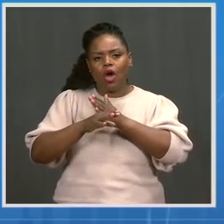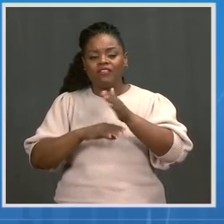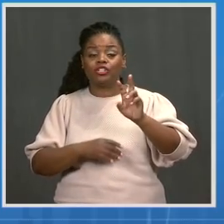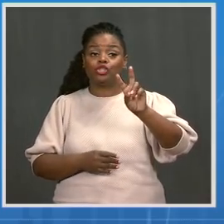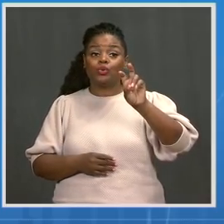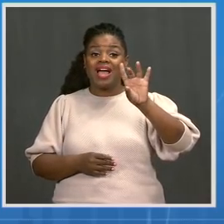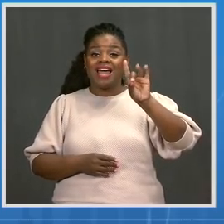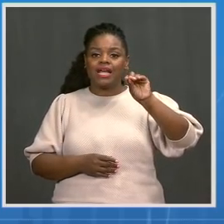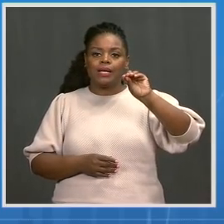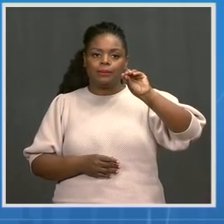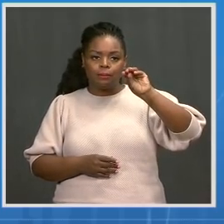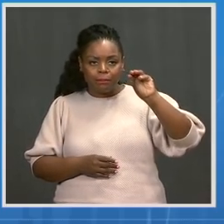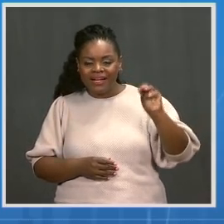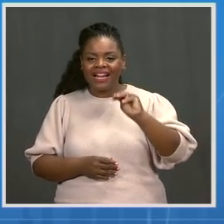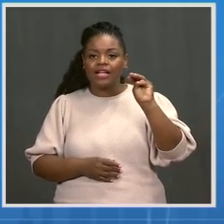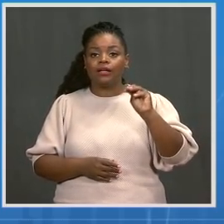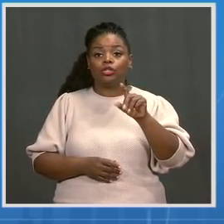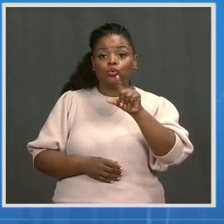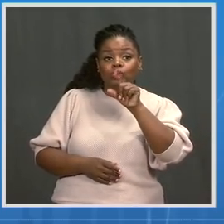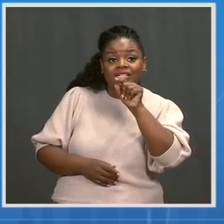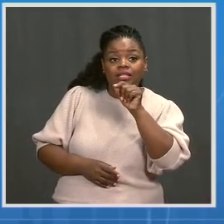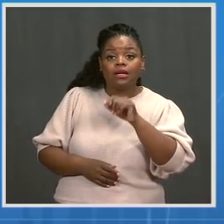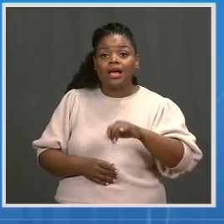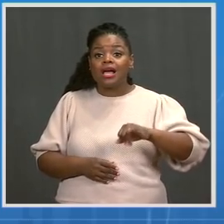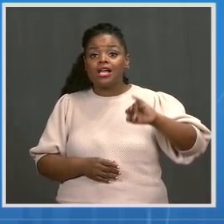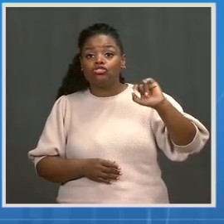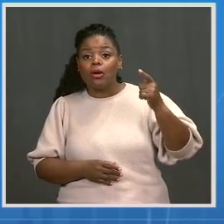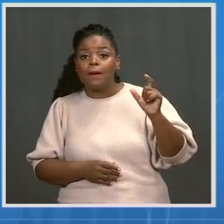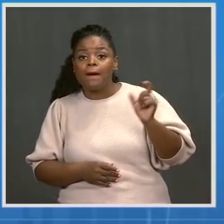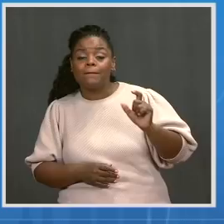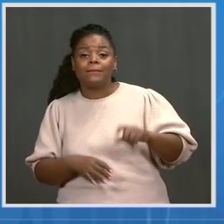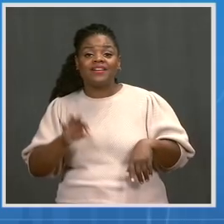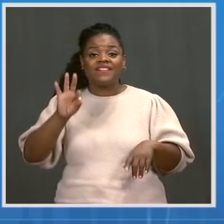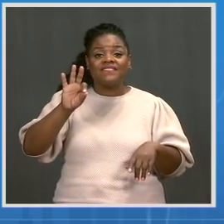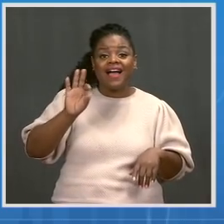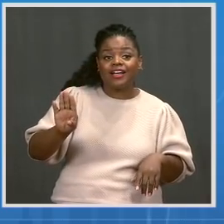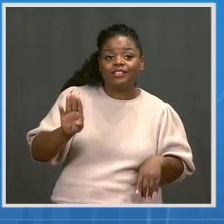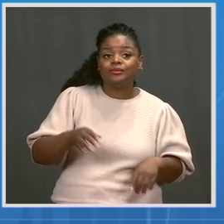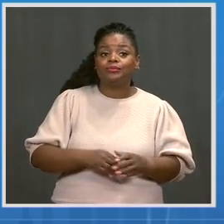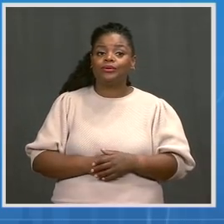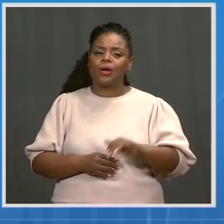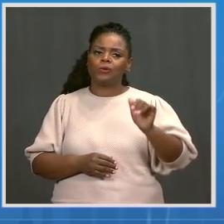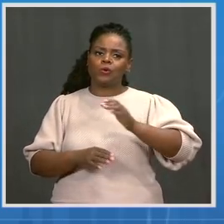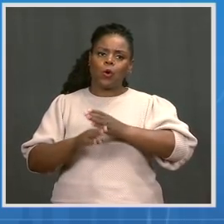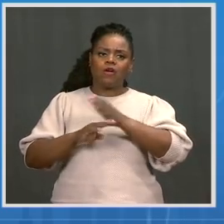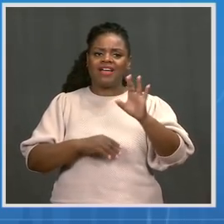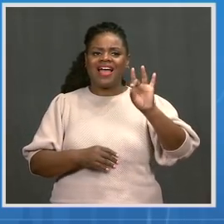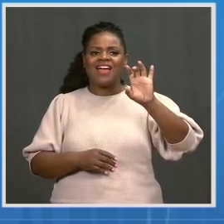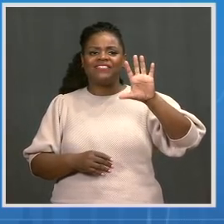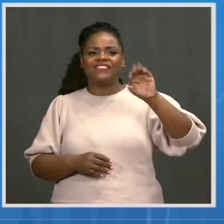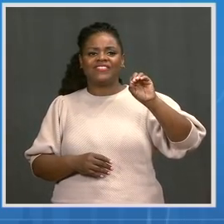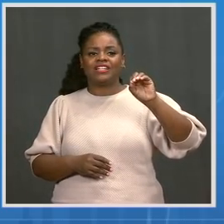plus the celebrity PSAs on more than 850 radio stations. We've organized Instagram Lives with influencers